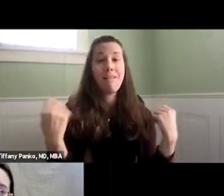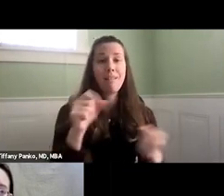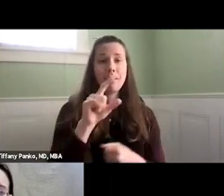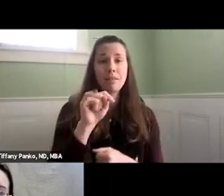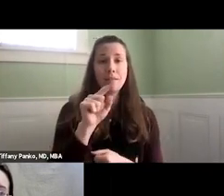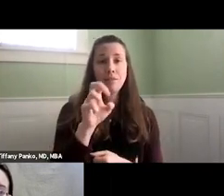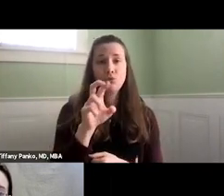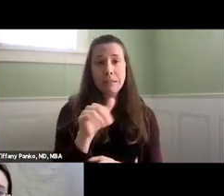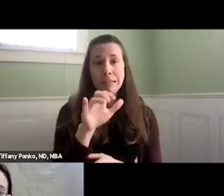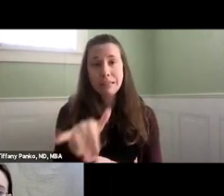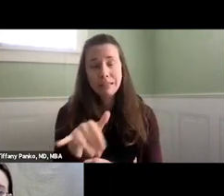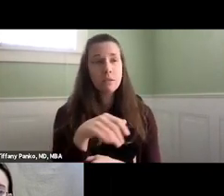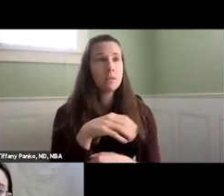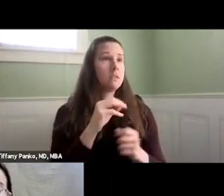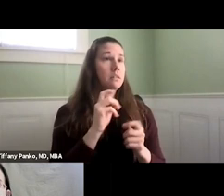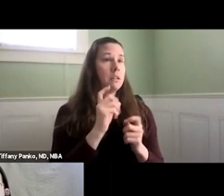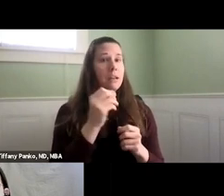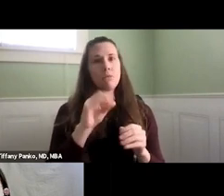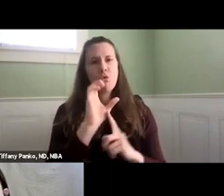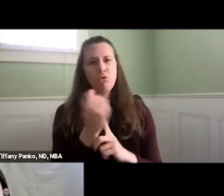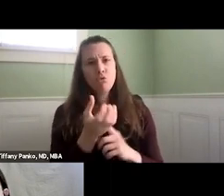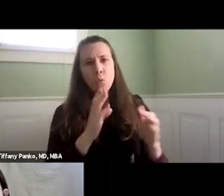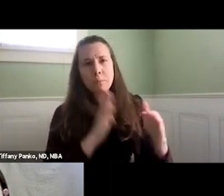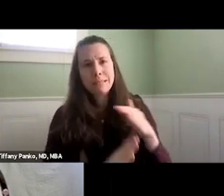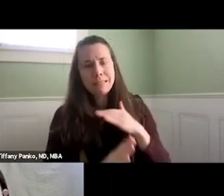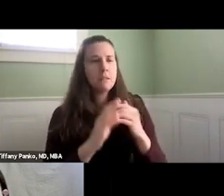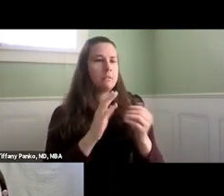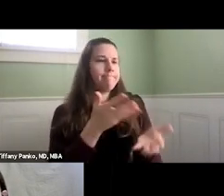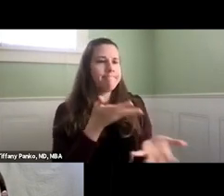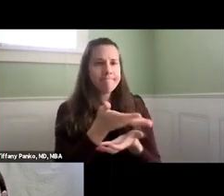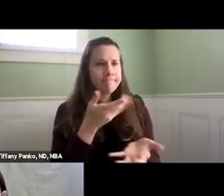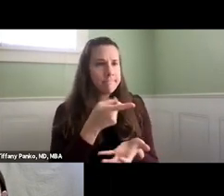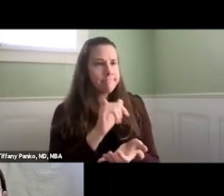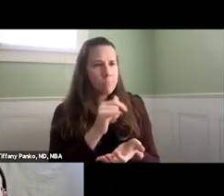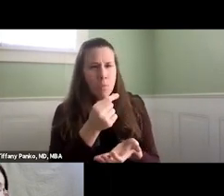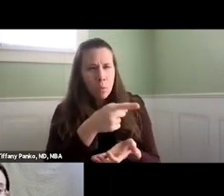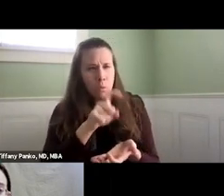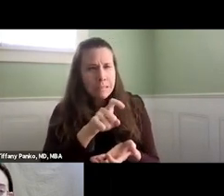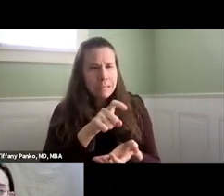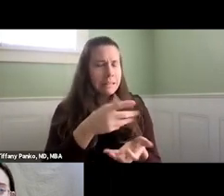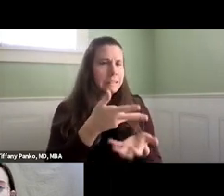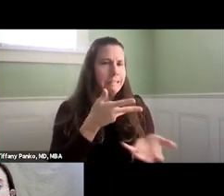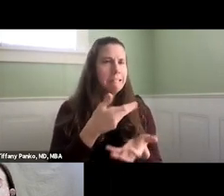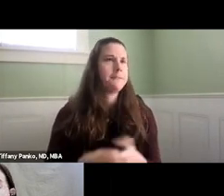is also helpful. And then increased understanding of health literacy, cultural humility, working